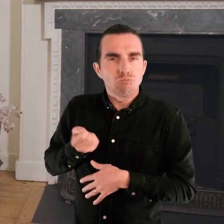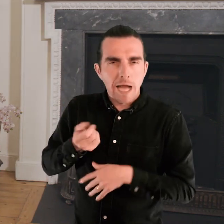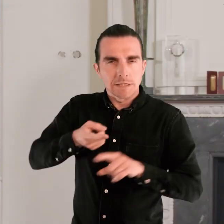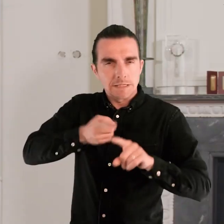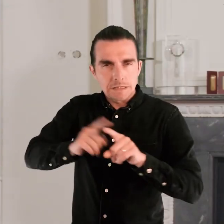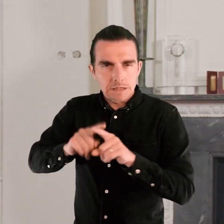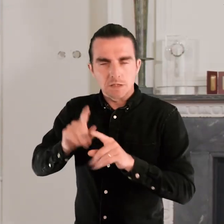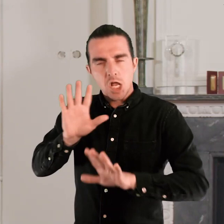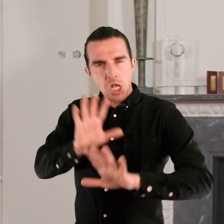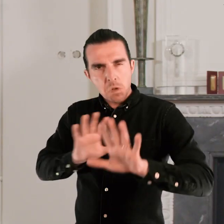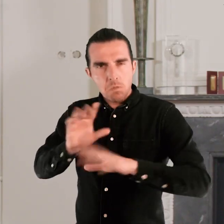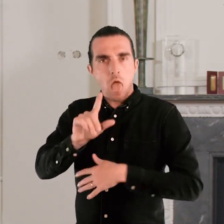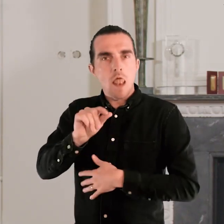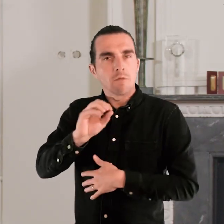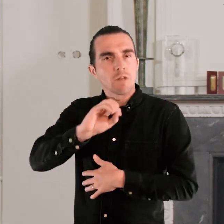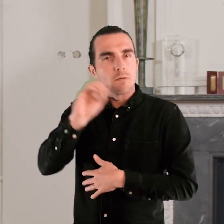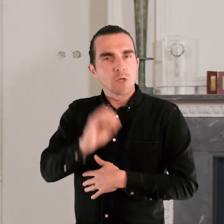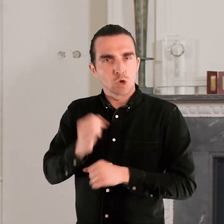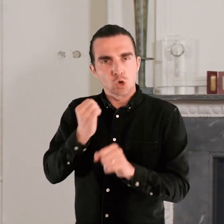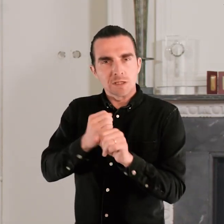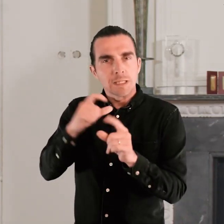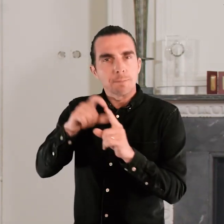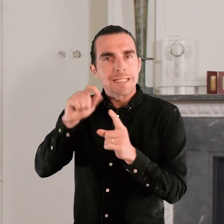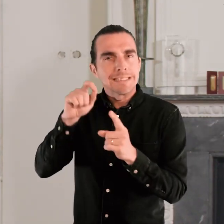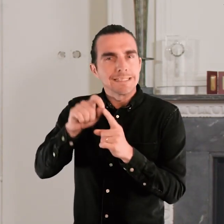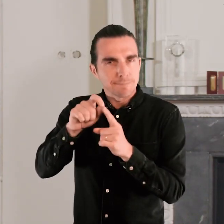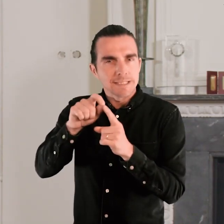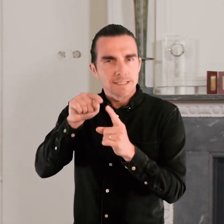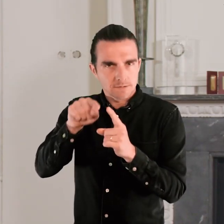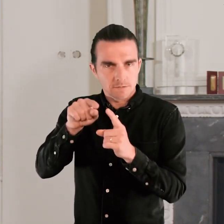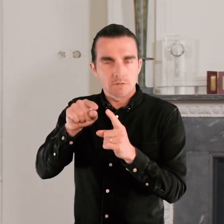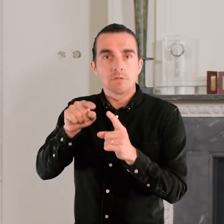That costs around 11% of GDP when you add it all together.